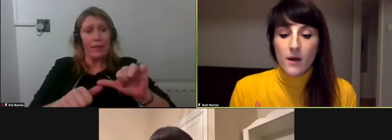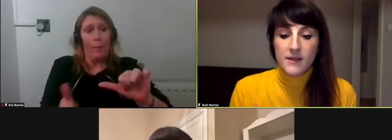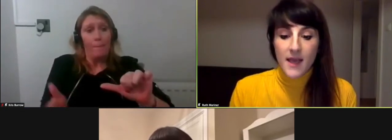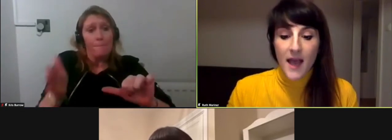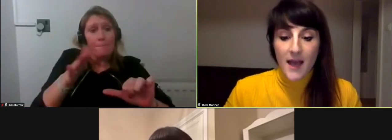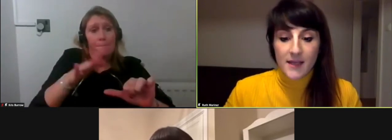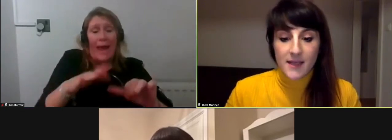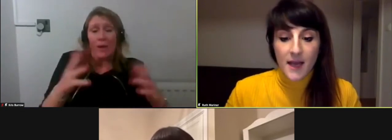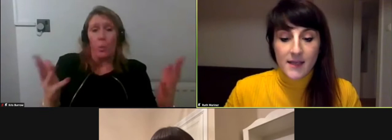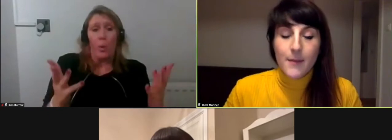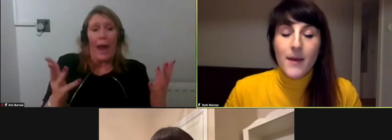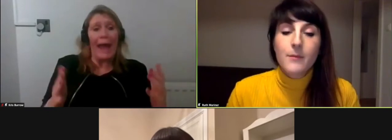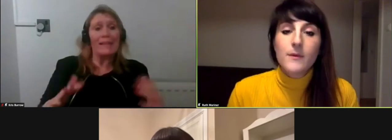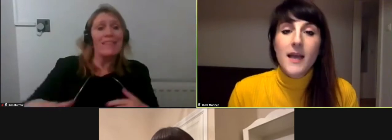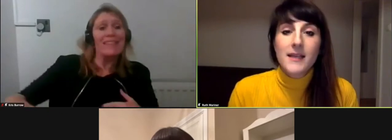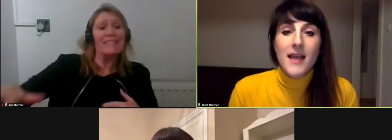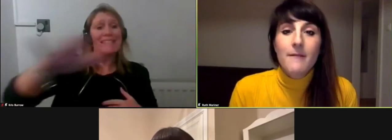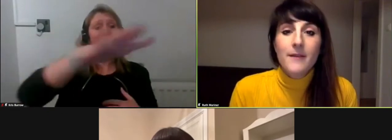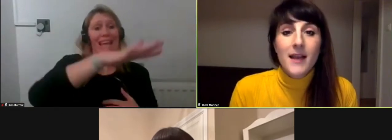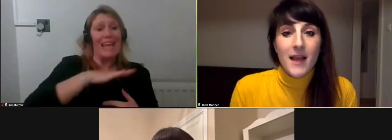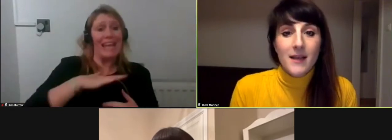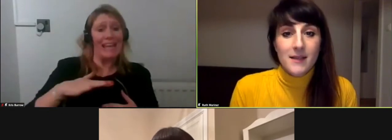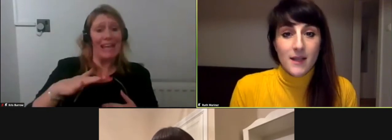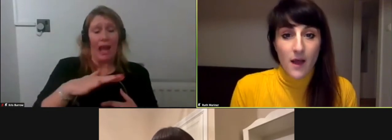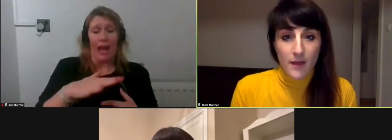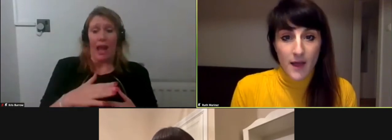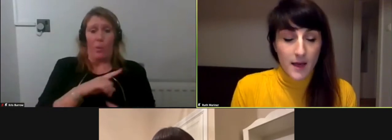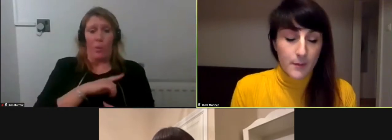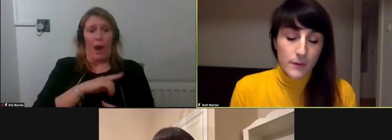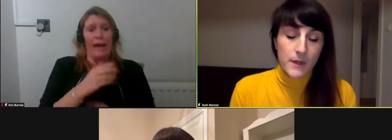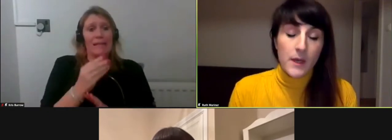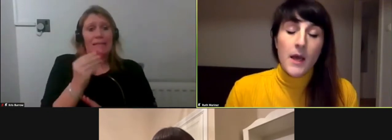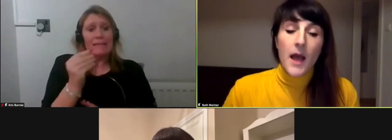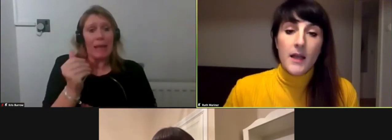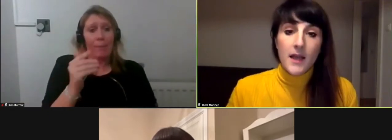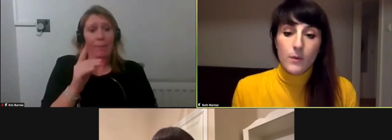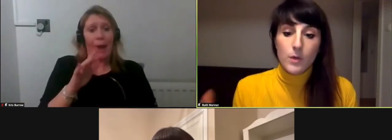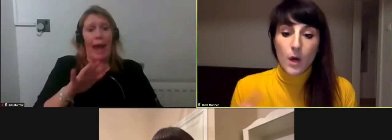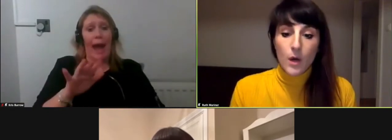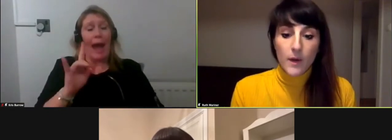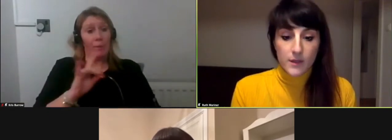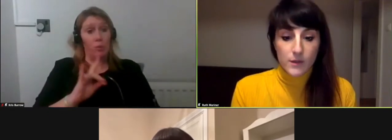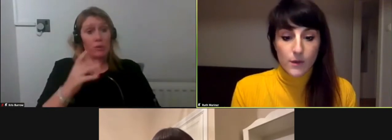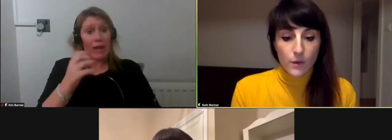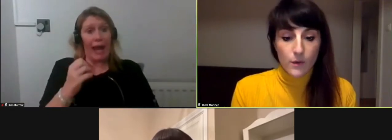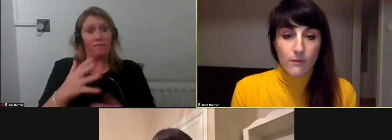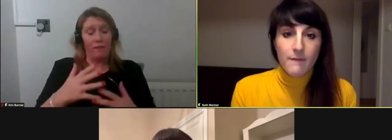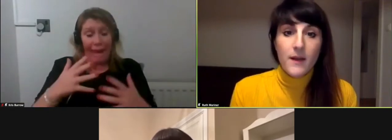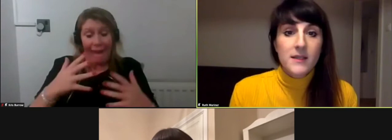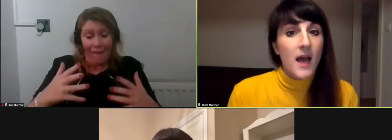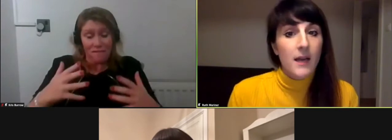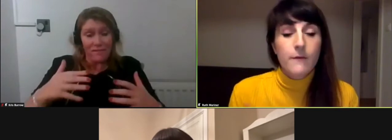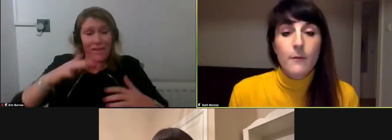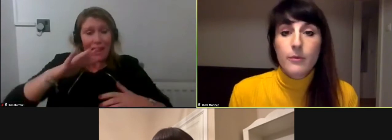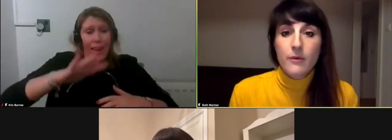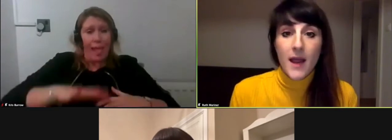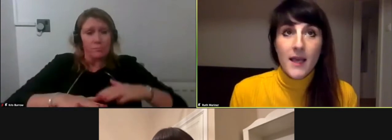started because they had some animals that had heavier legs than other animals, and they would go into the river to hide from